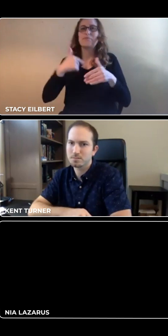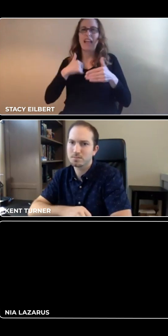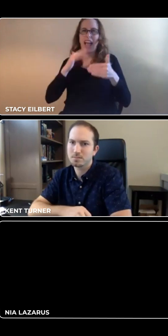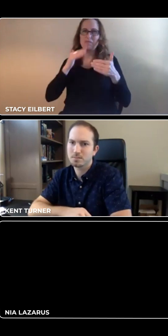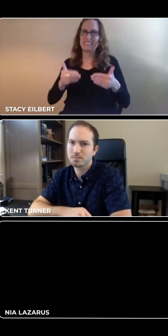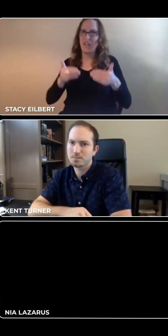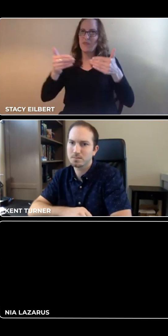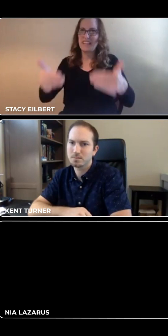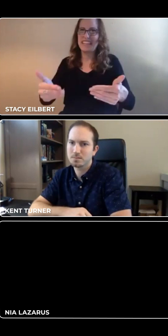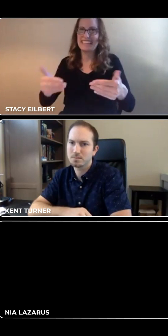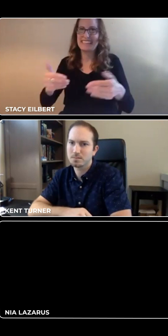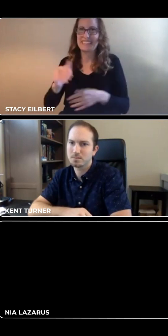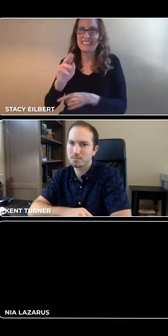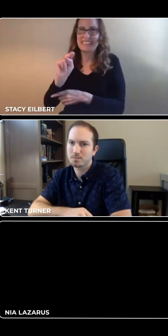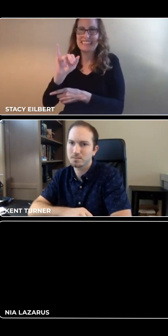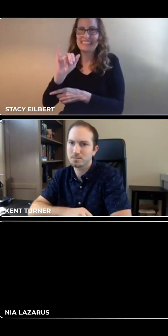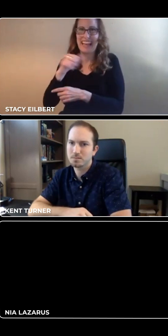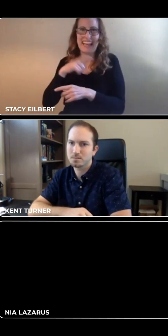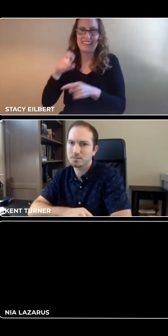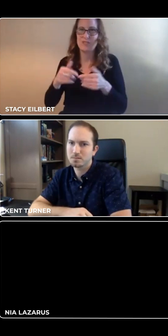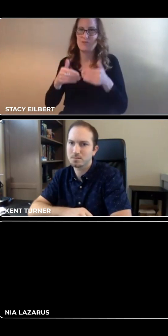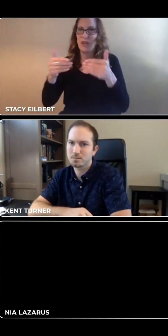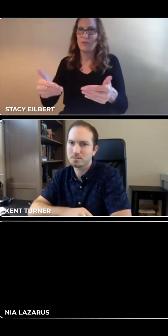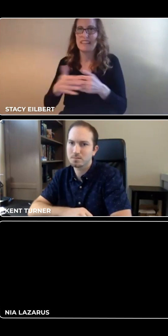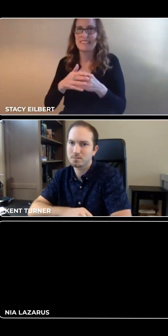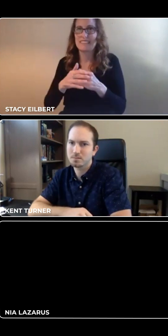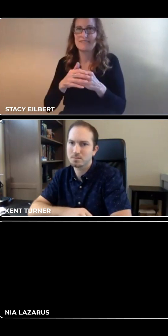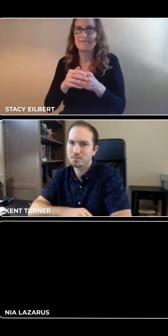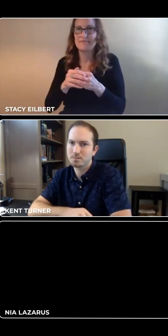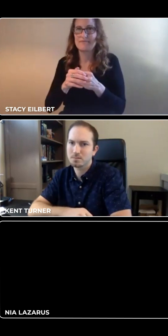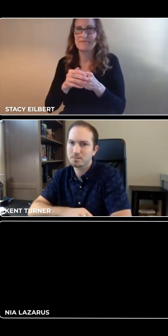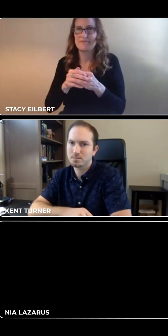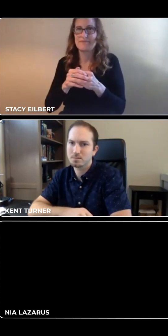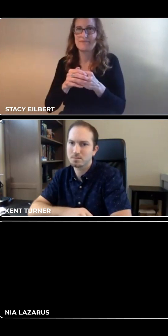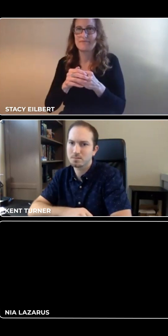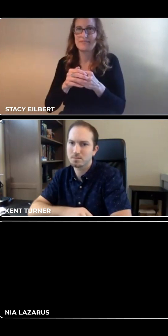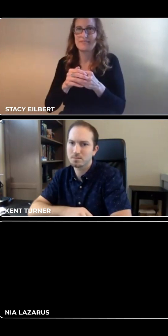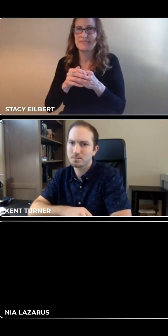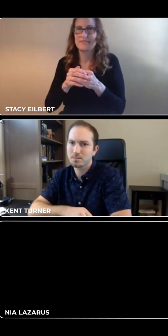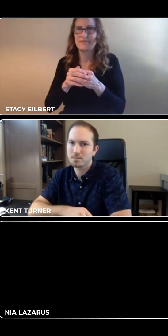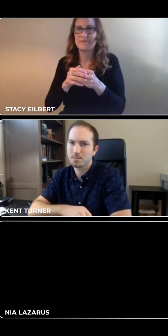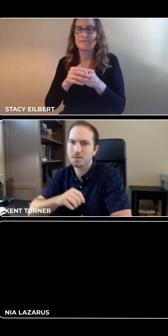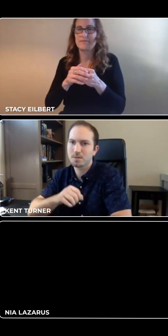Um, I'm just going to go ahead and move ahead, Nia. I'm sorry. I need to proceed.